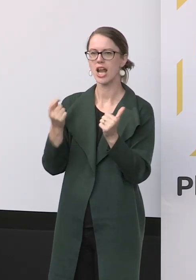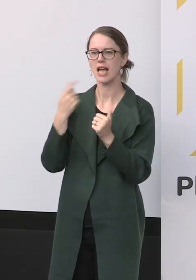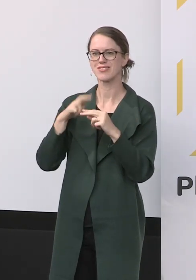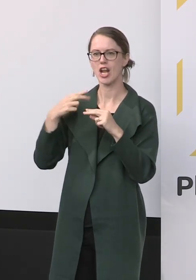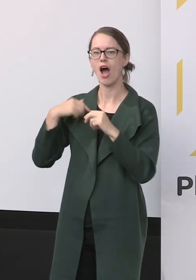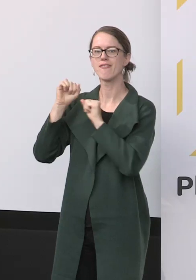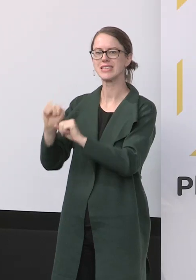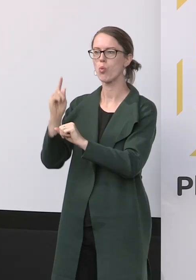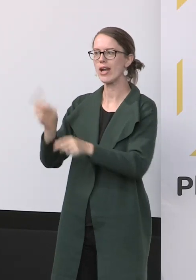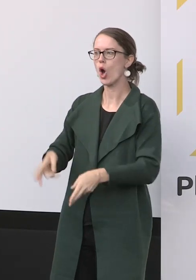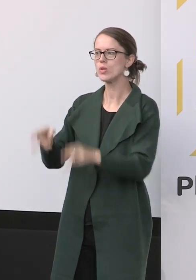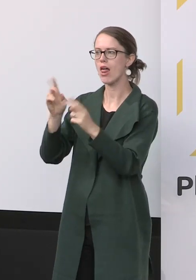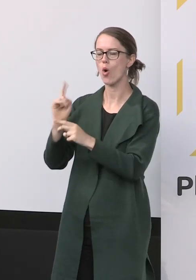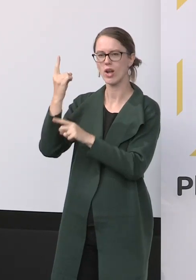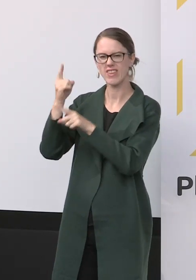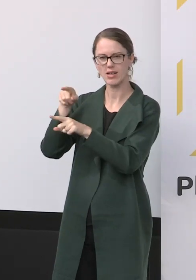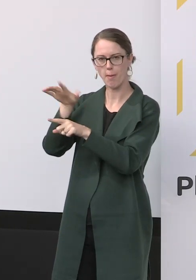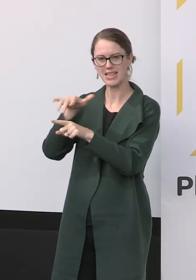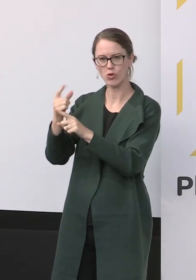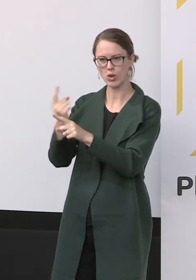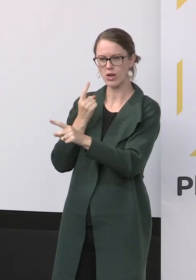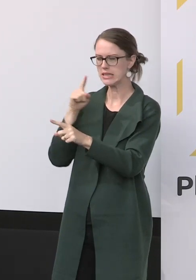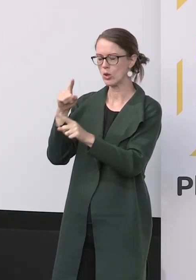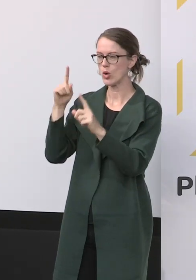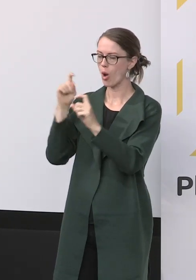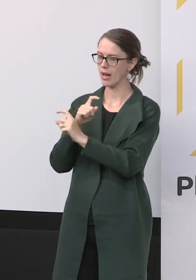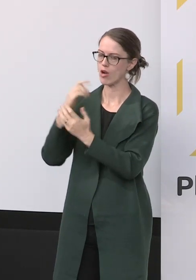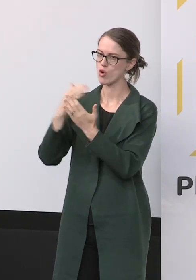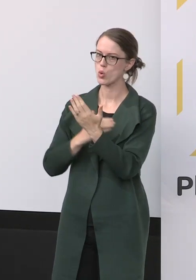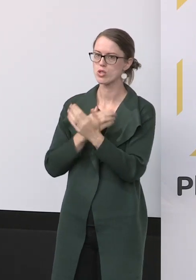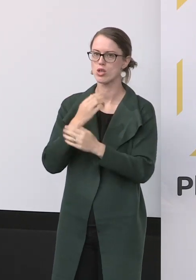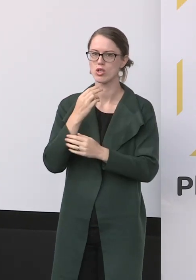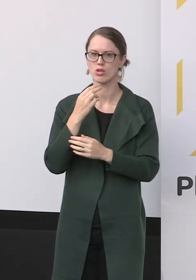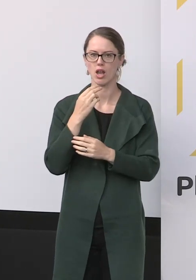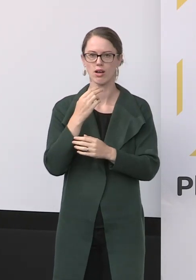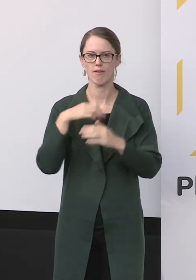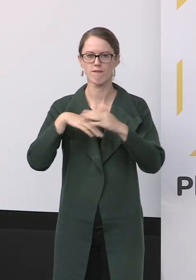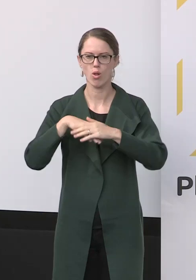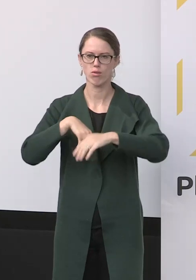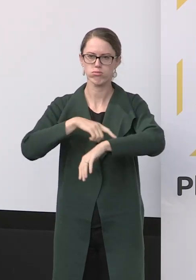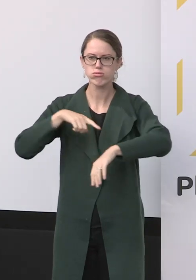are in place, and having visited one of the hotels in